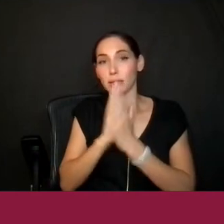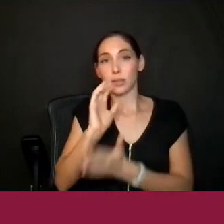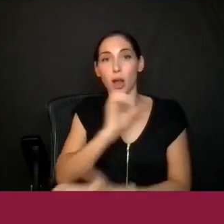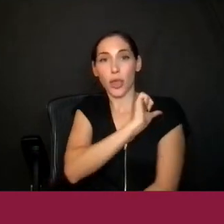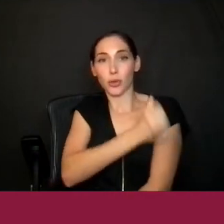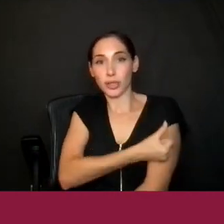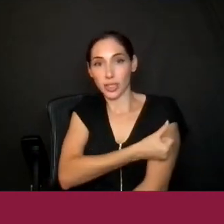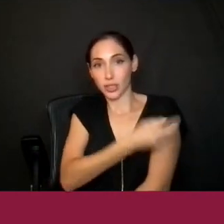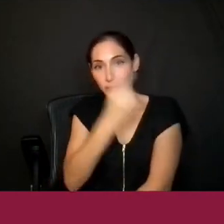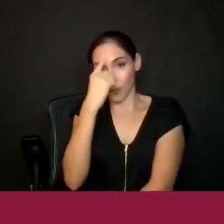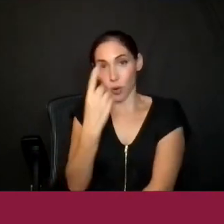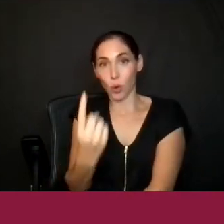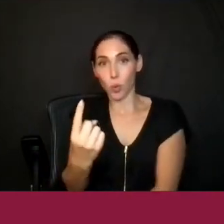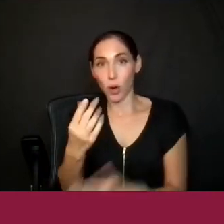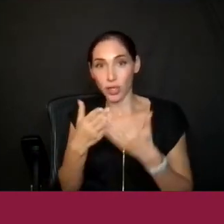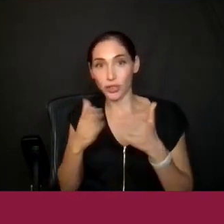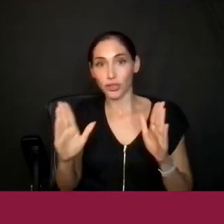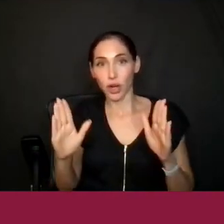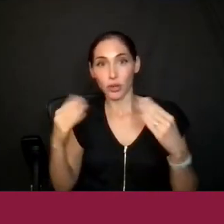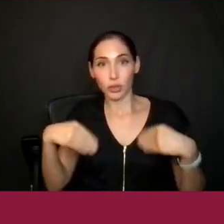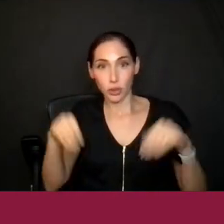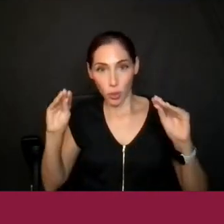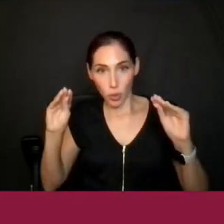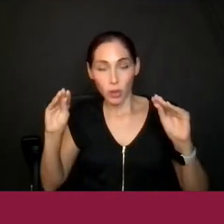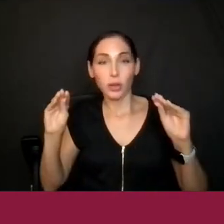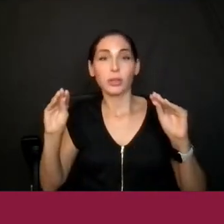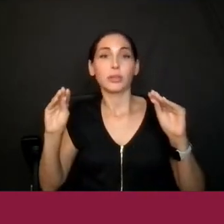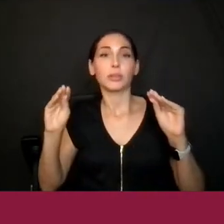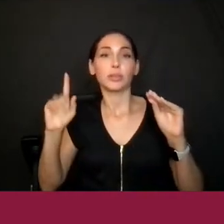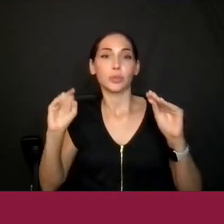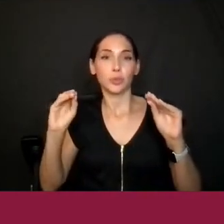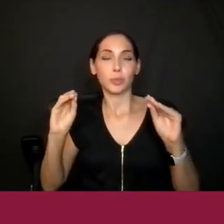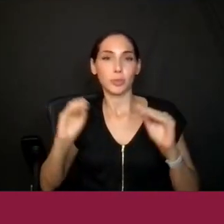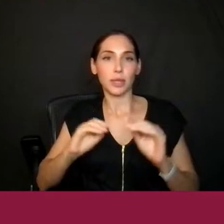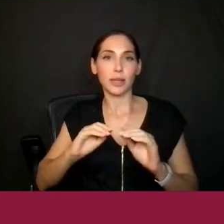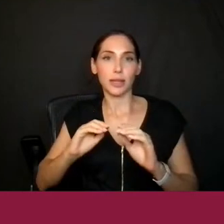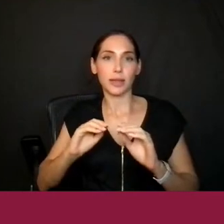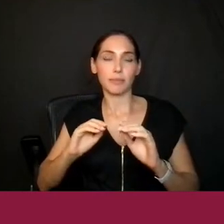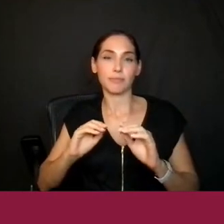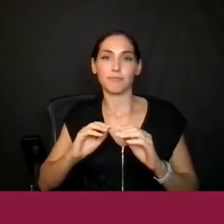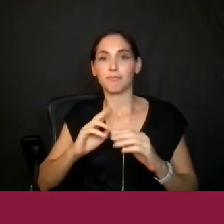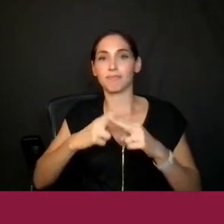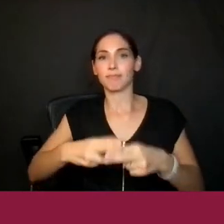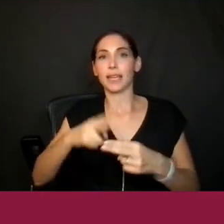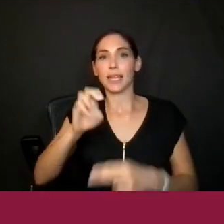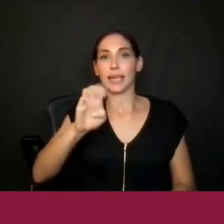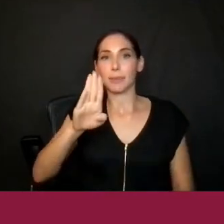one general store to be designated as an EBT store for students so that